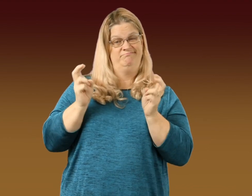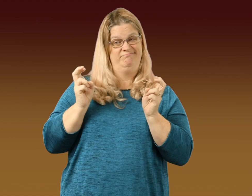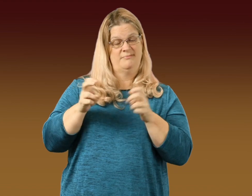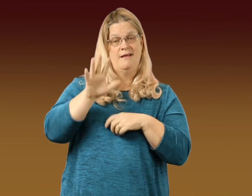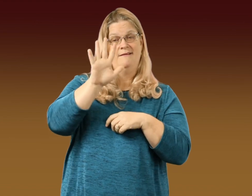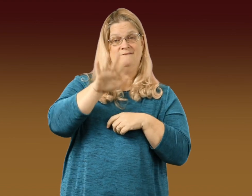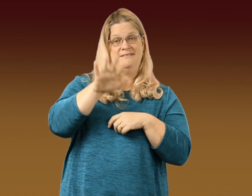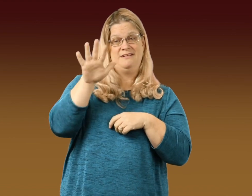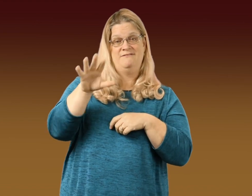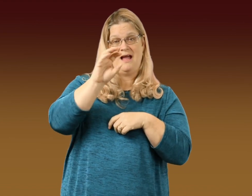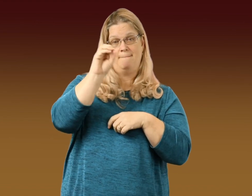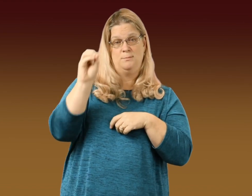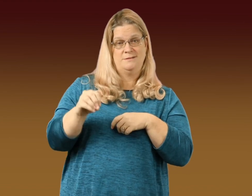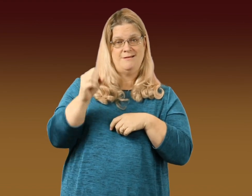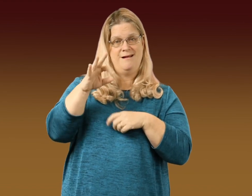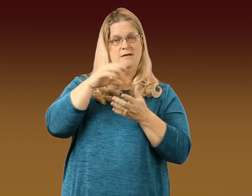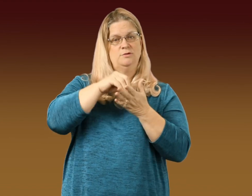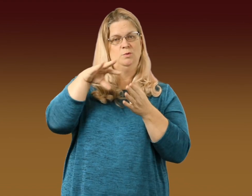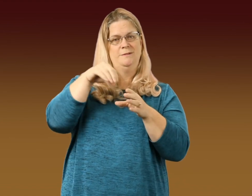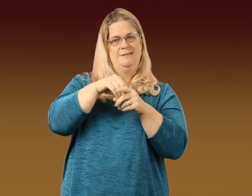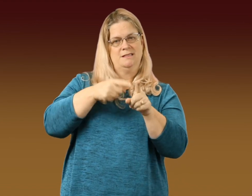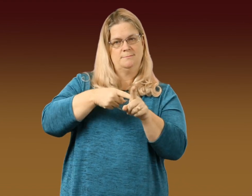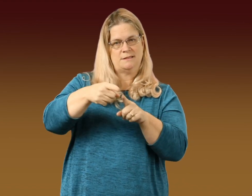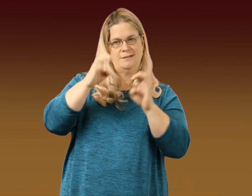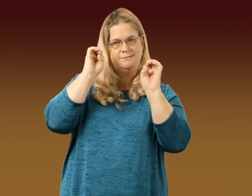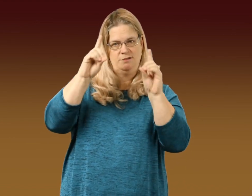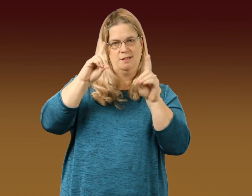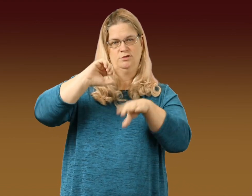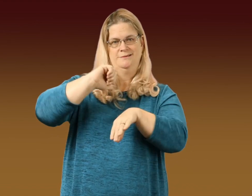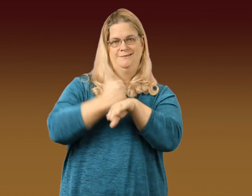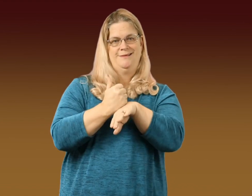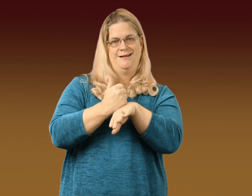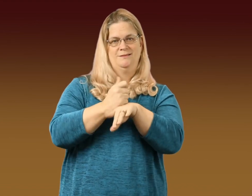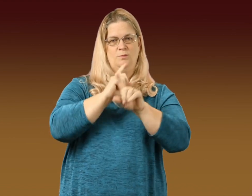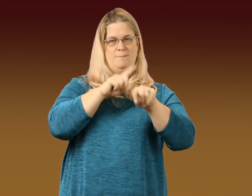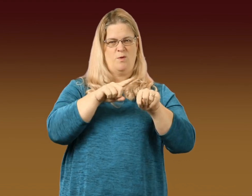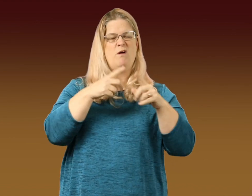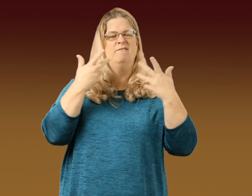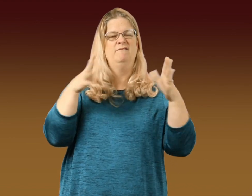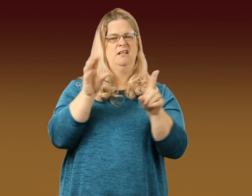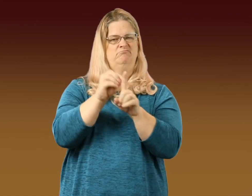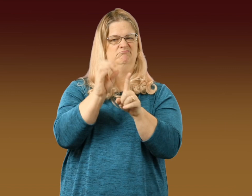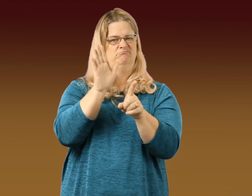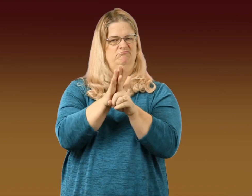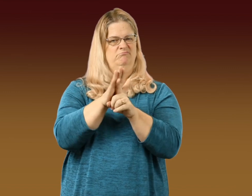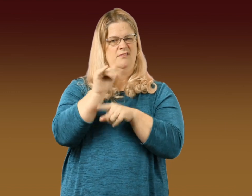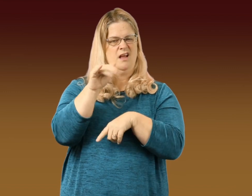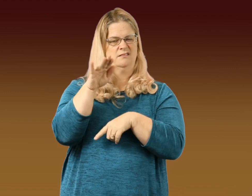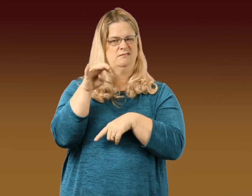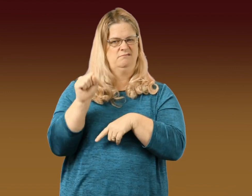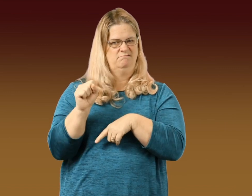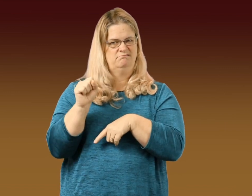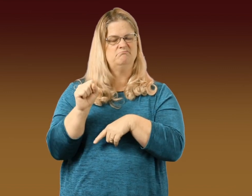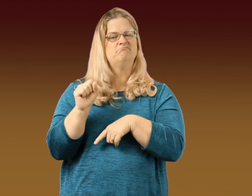55% of students in specialized educational settings report that they were exposed to ACEs.